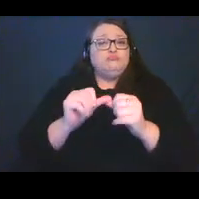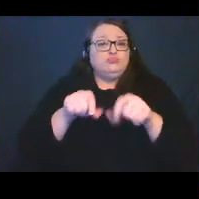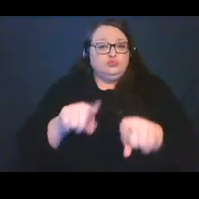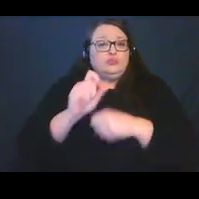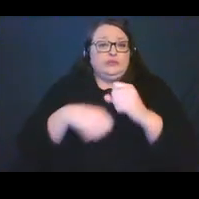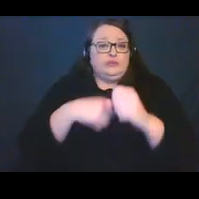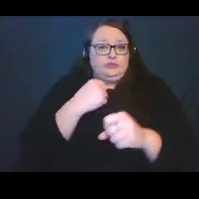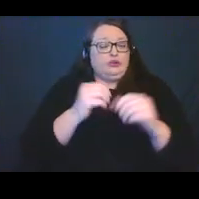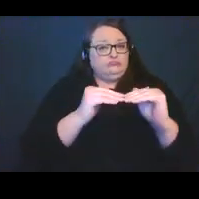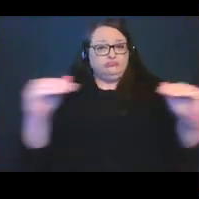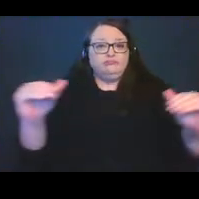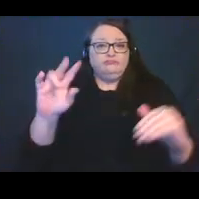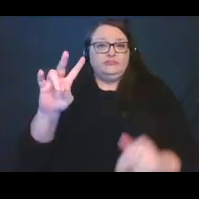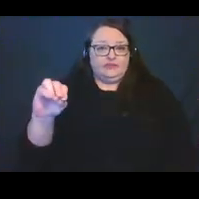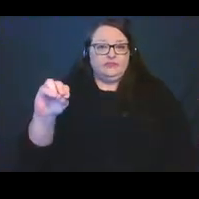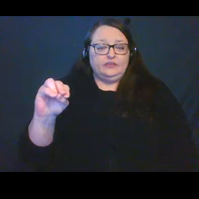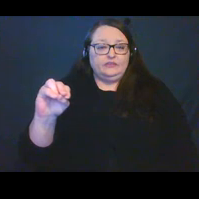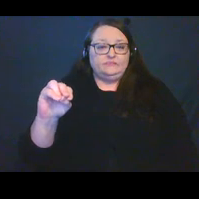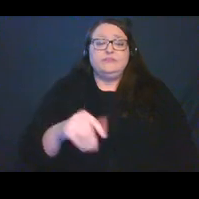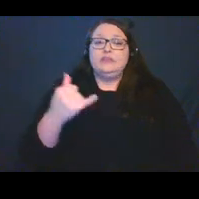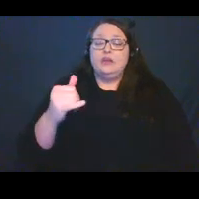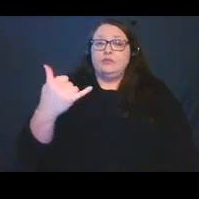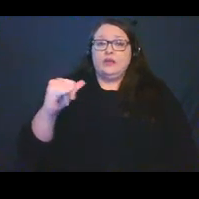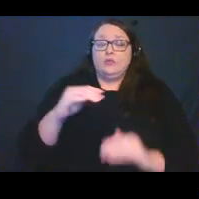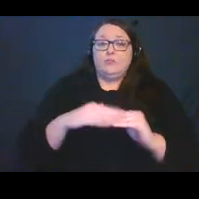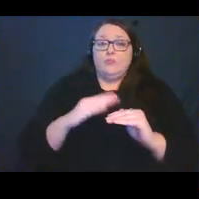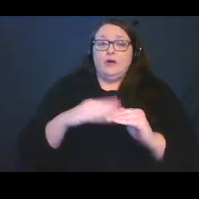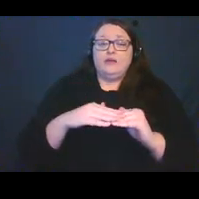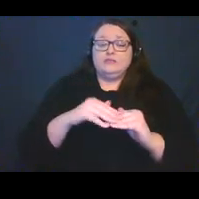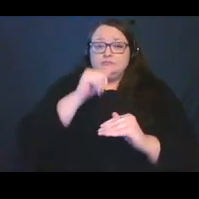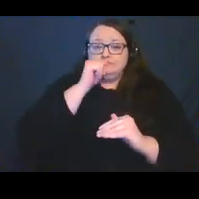So here's what the yellow/minor threshold looks like when you take all the various point values